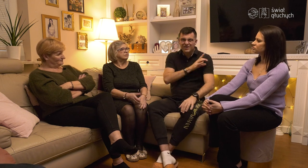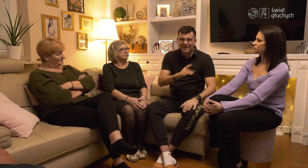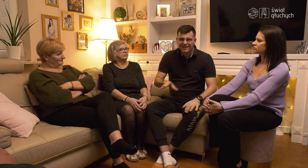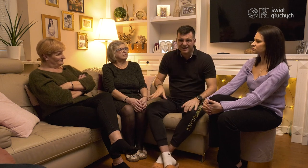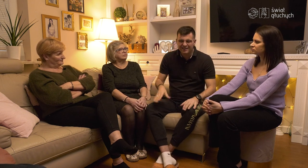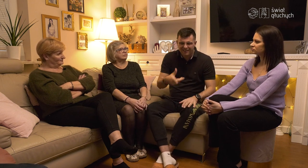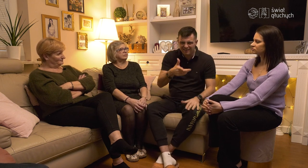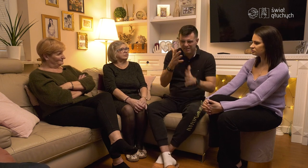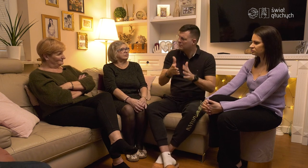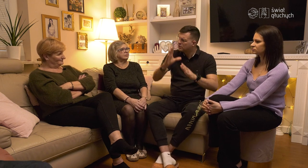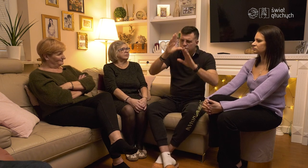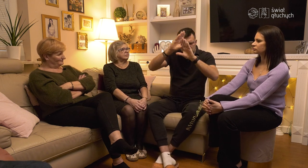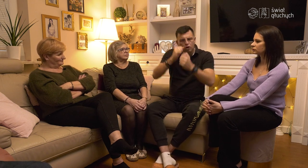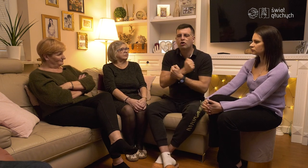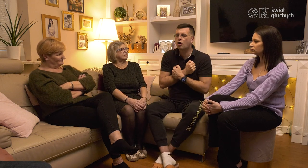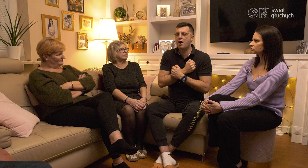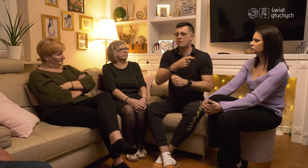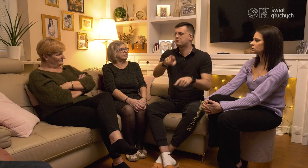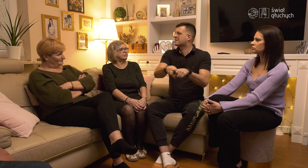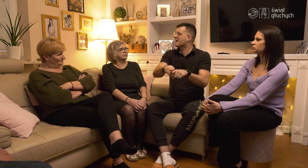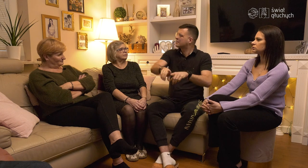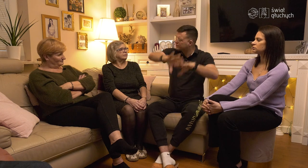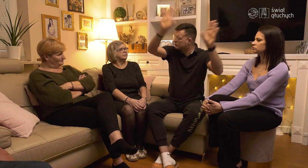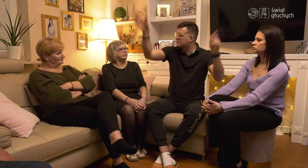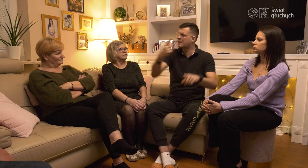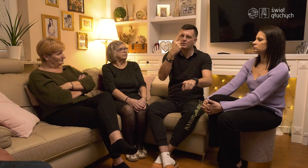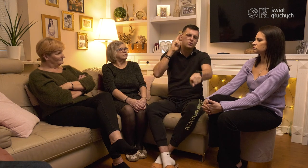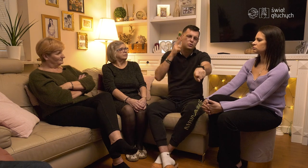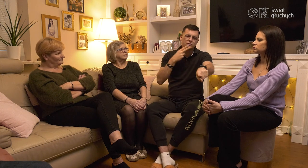Brother-in-law says he loves his brother very much, loves him the most of all.